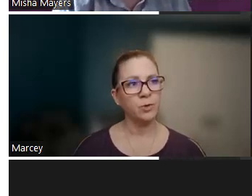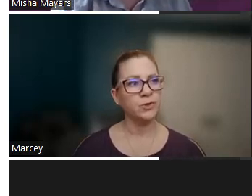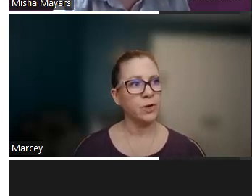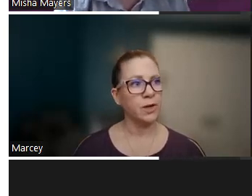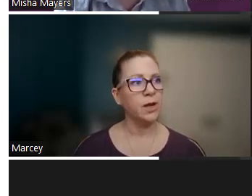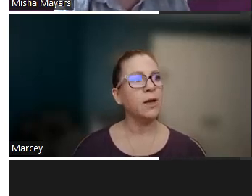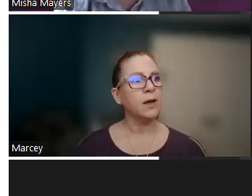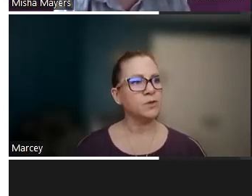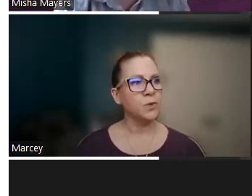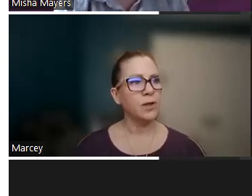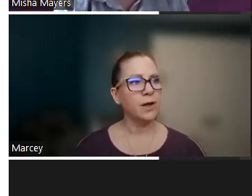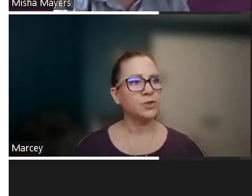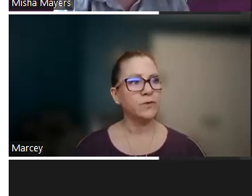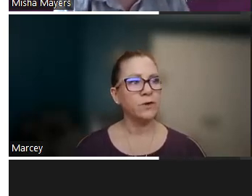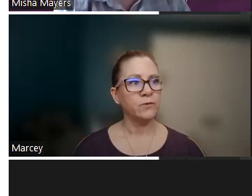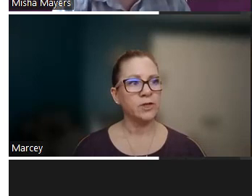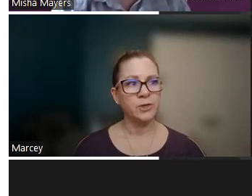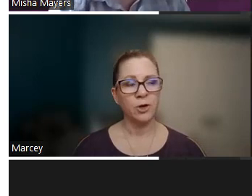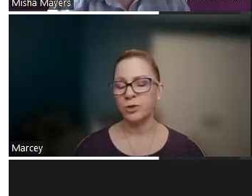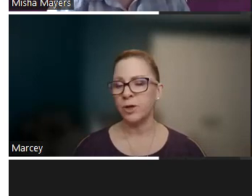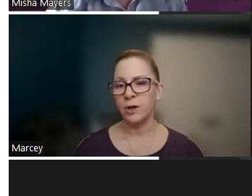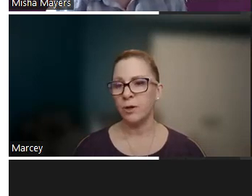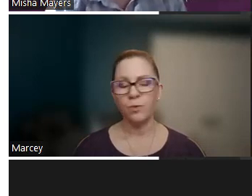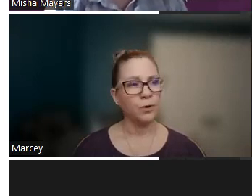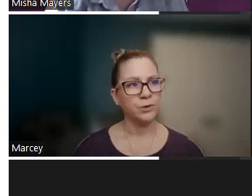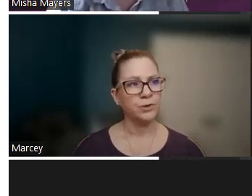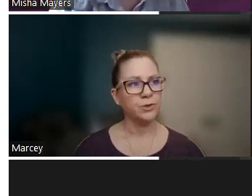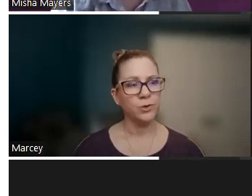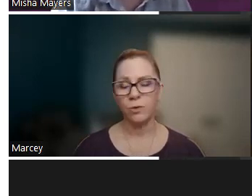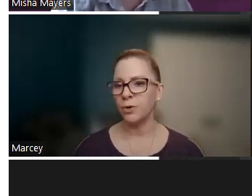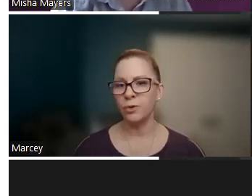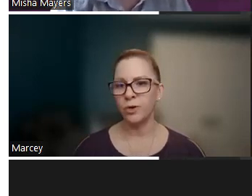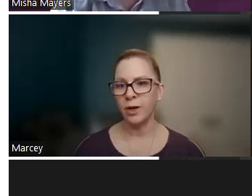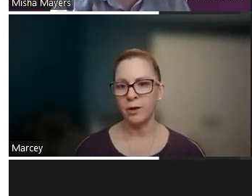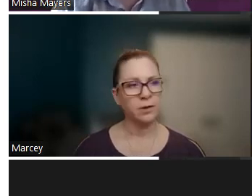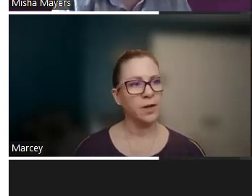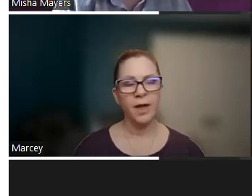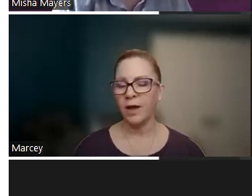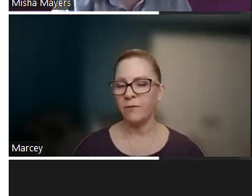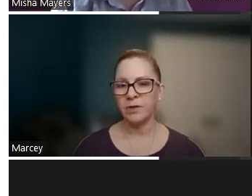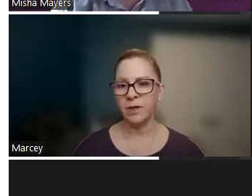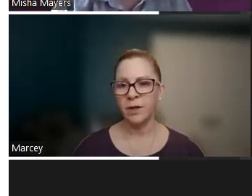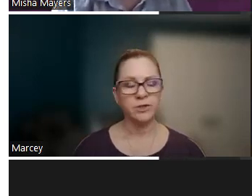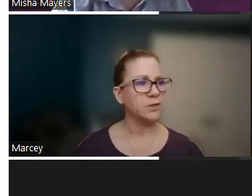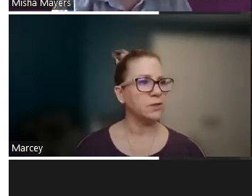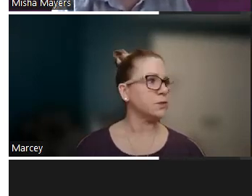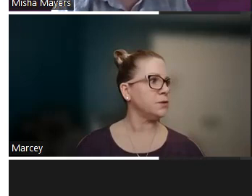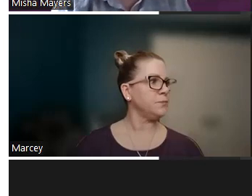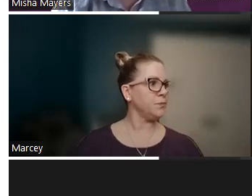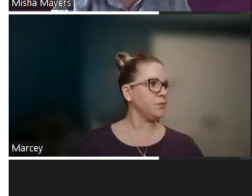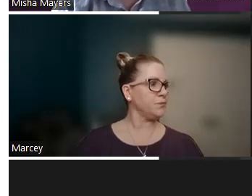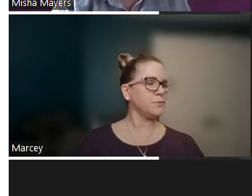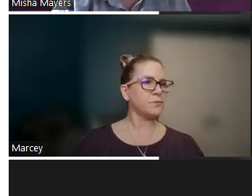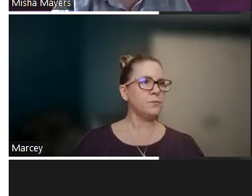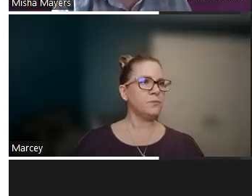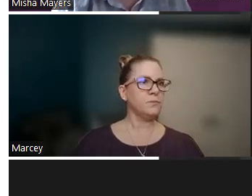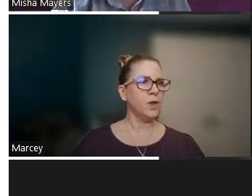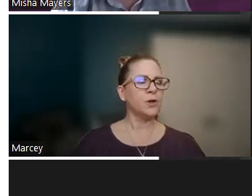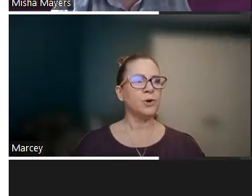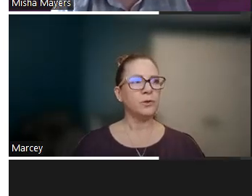THE OPPORTUNITY, AS WELL AS SURVIVOR INVESTMENT DOLLARS AWARDED FOR CO-LOCATED ADVOCACY AGENCIES.